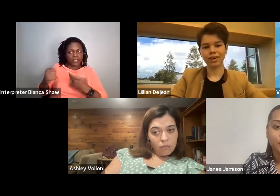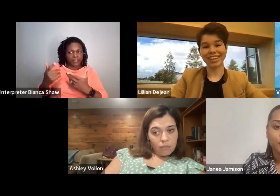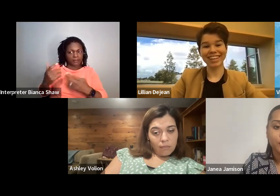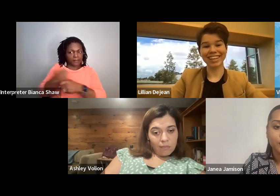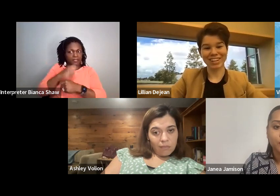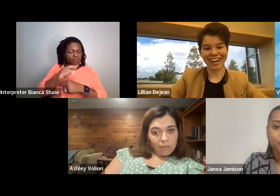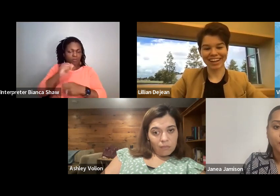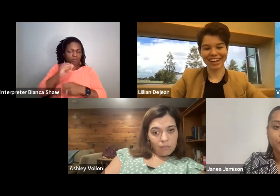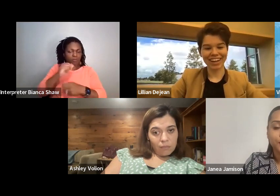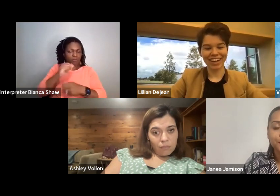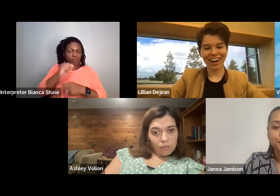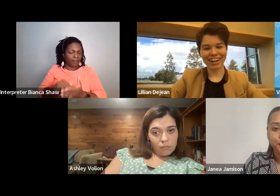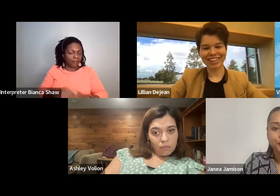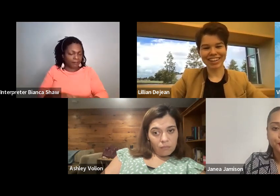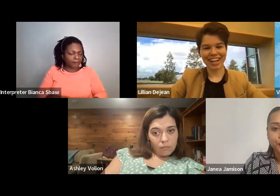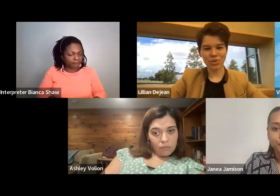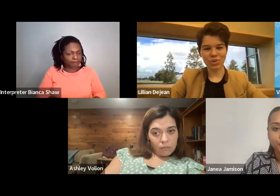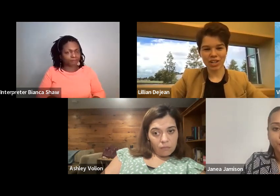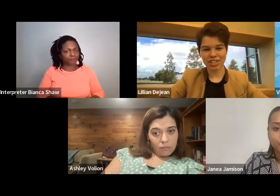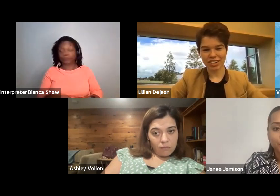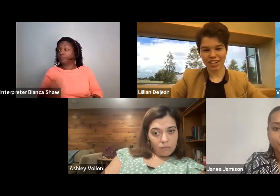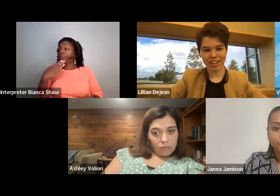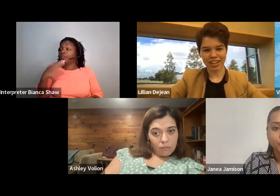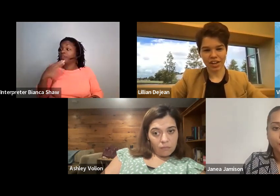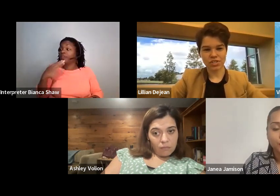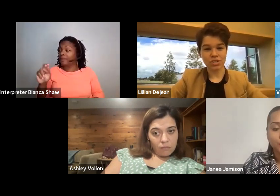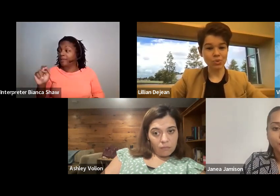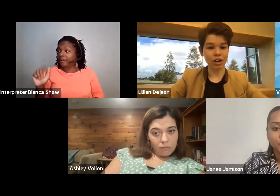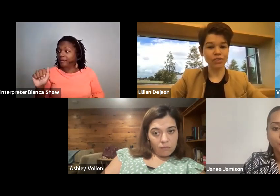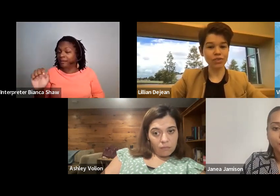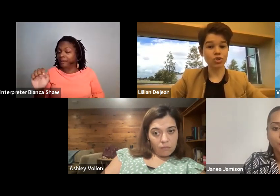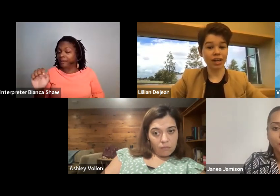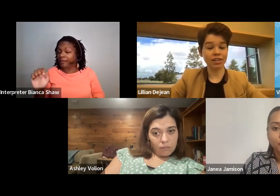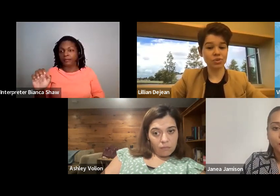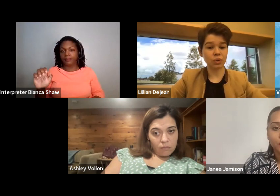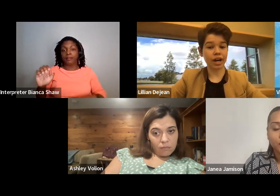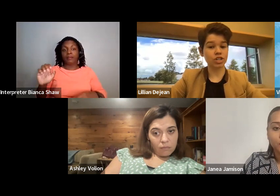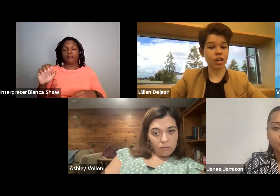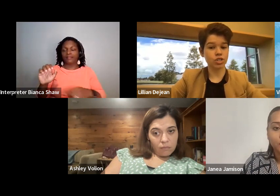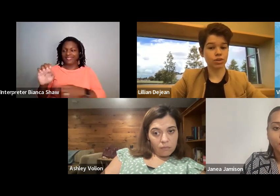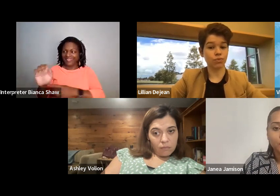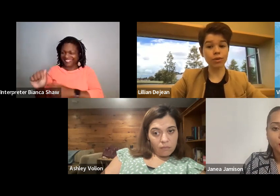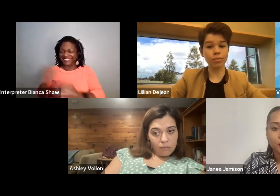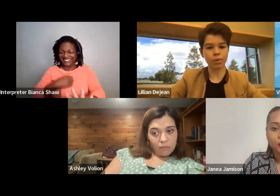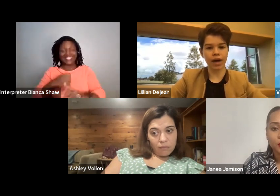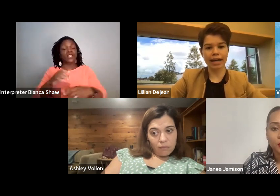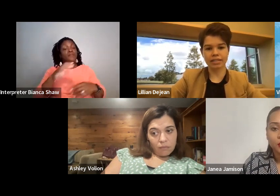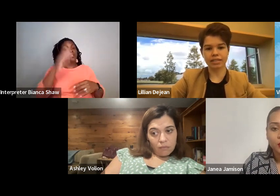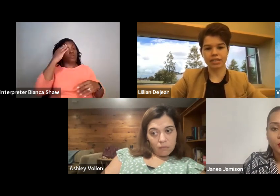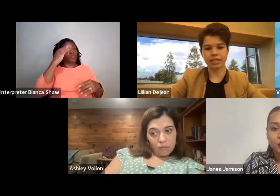Thank you, Janet. Our next question is, do you know any trainings, or education or people with Idd?